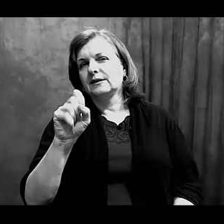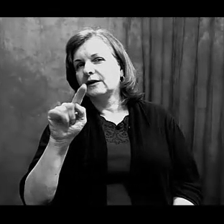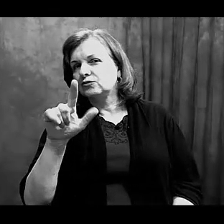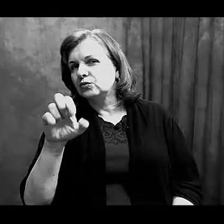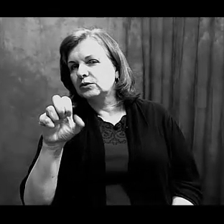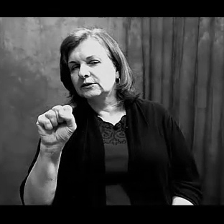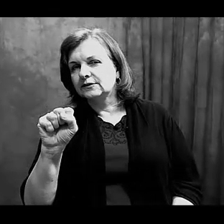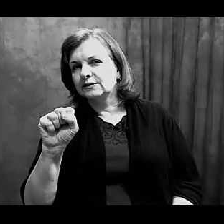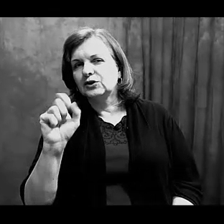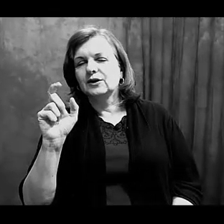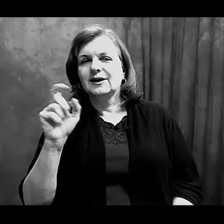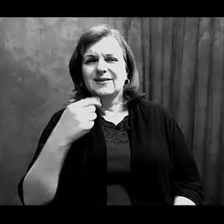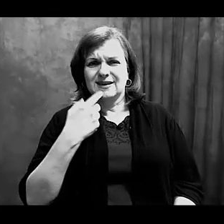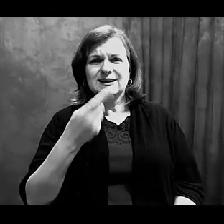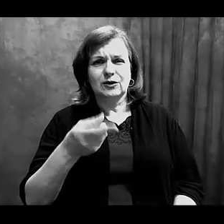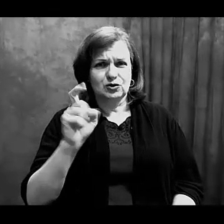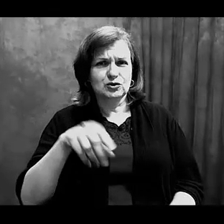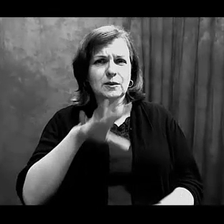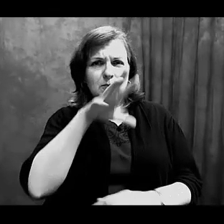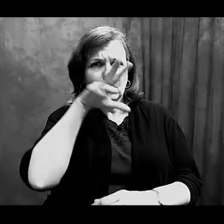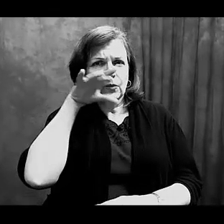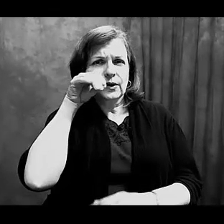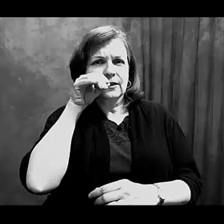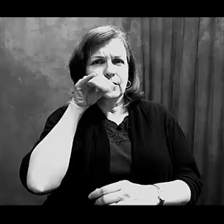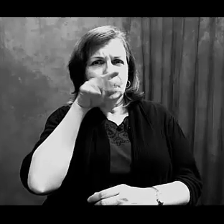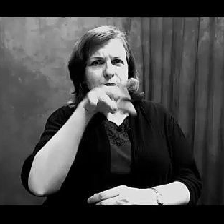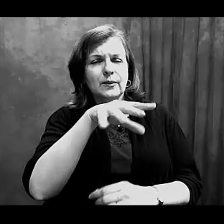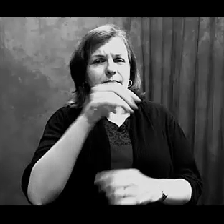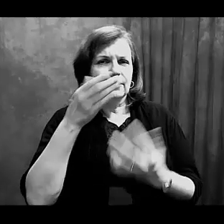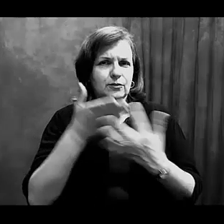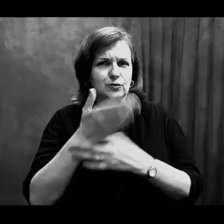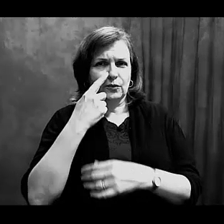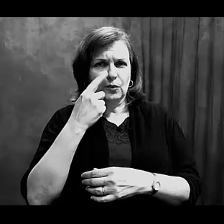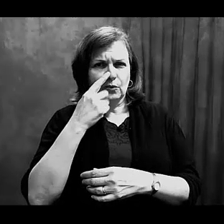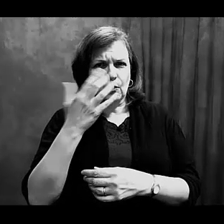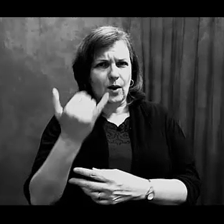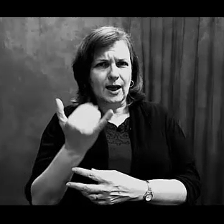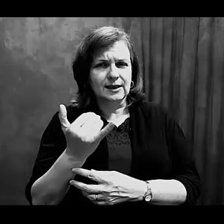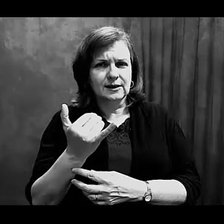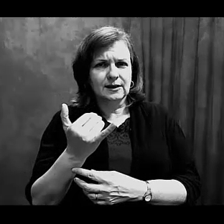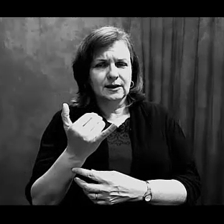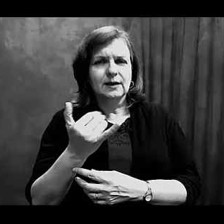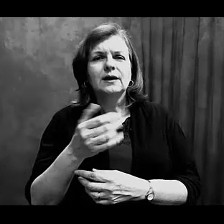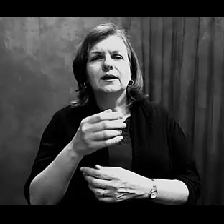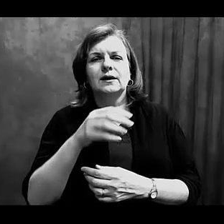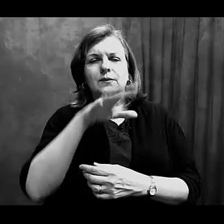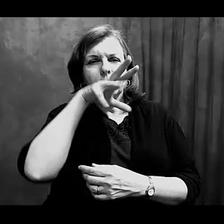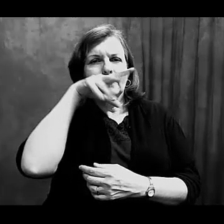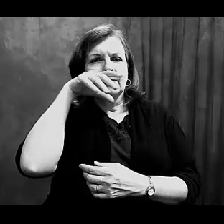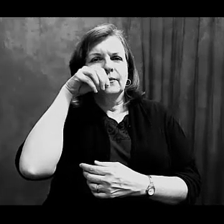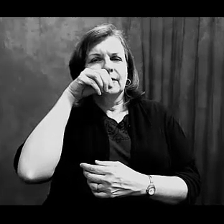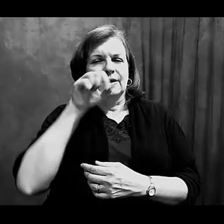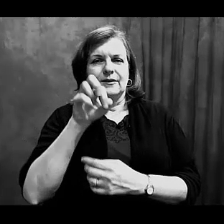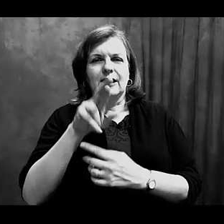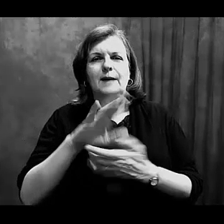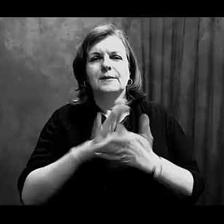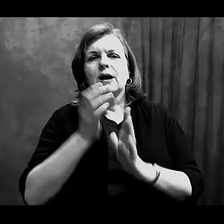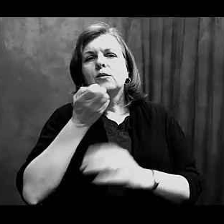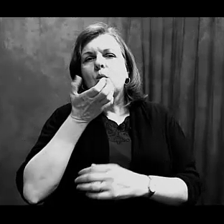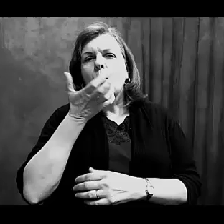why!?!? well by breathing through your nose we look at warming the air in your sinuses